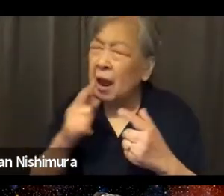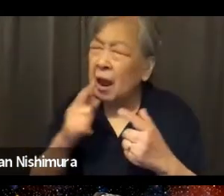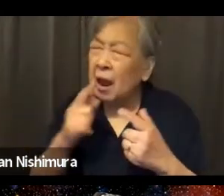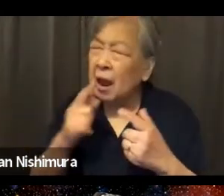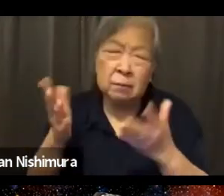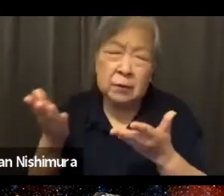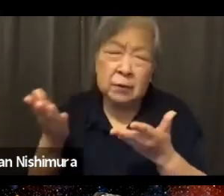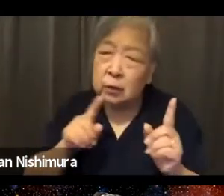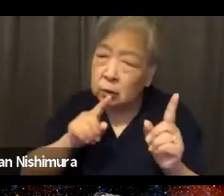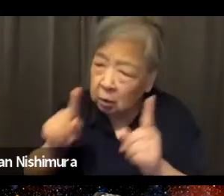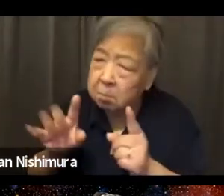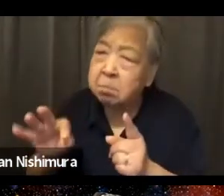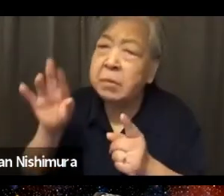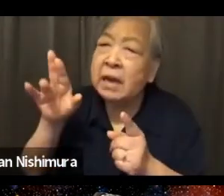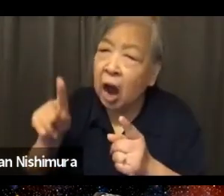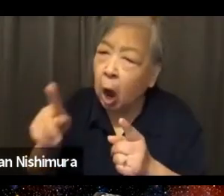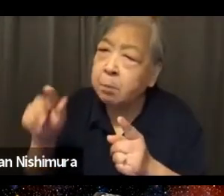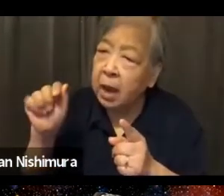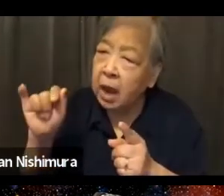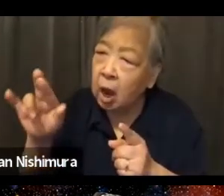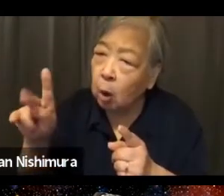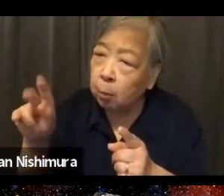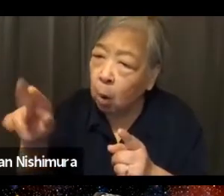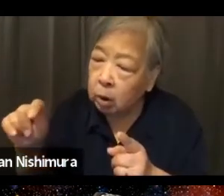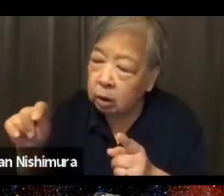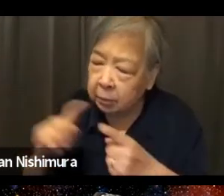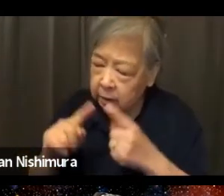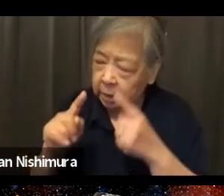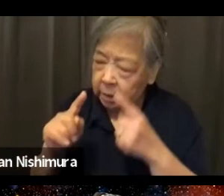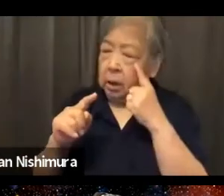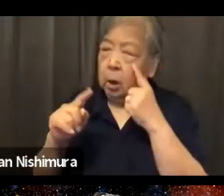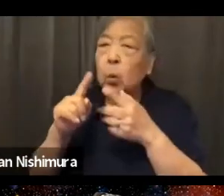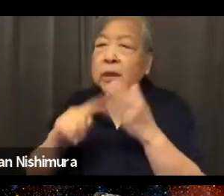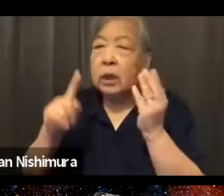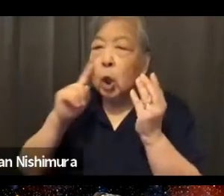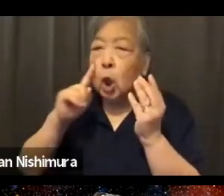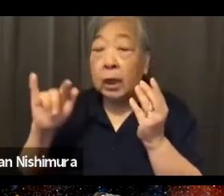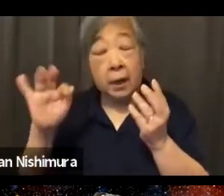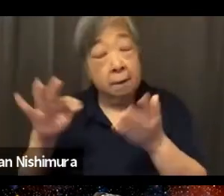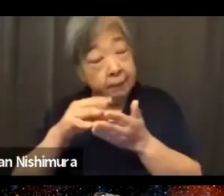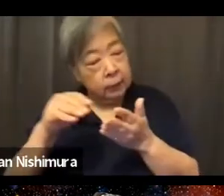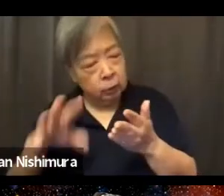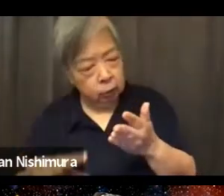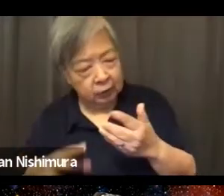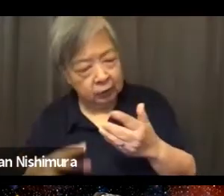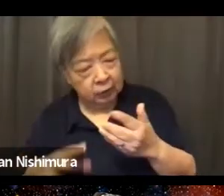However, are we taking into consideration what it looks like for a student who may have a certain accommodation needs?